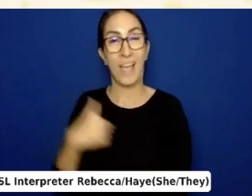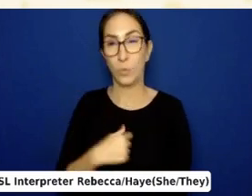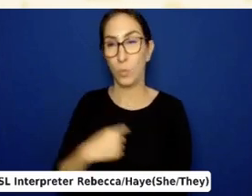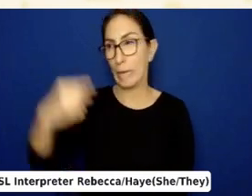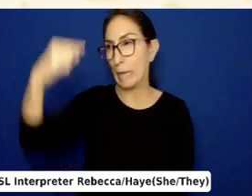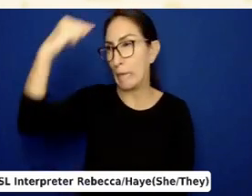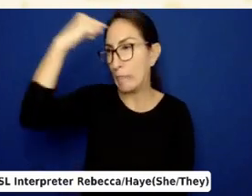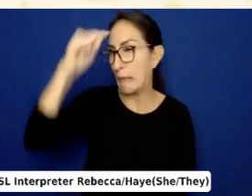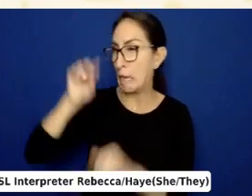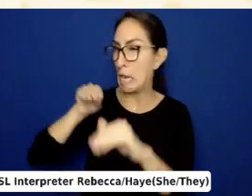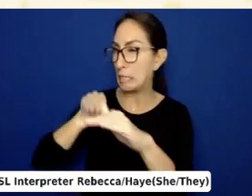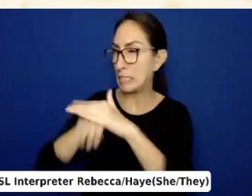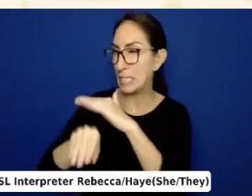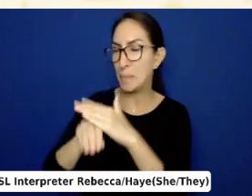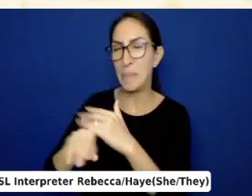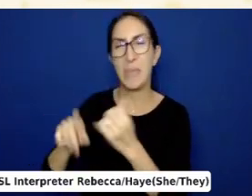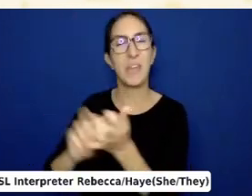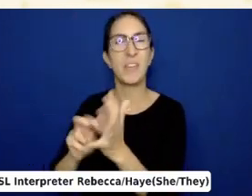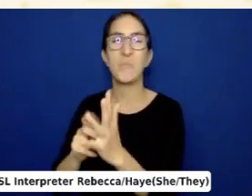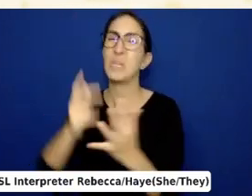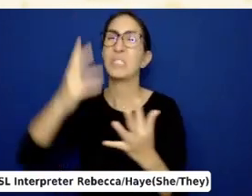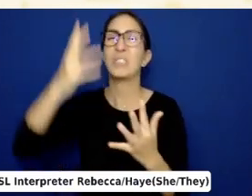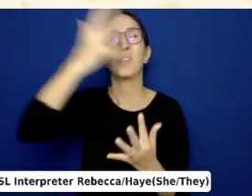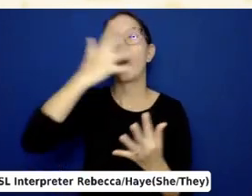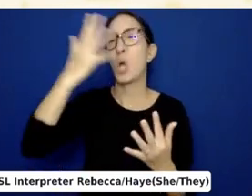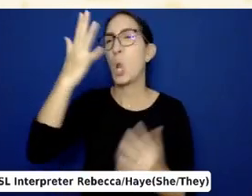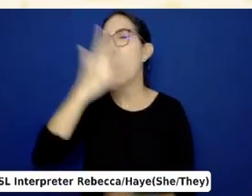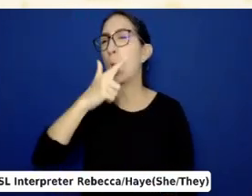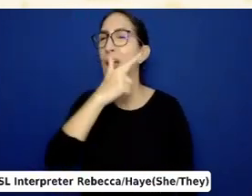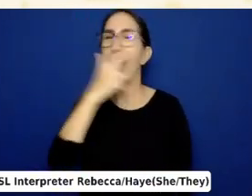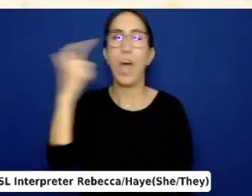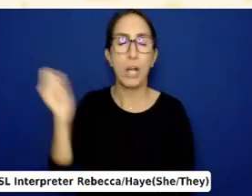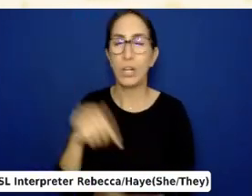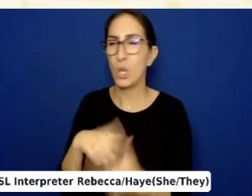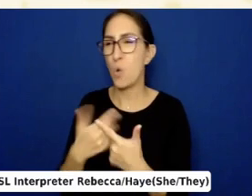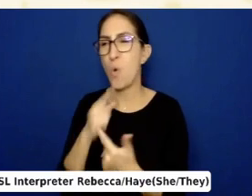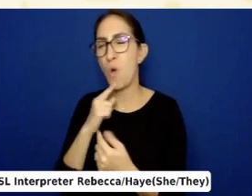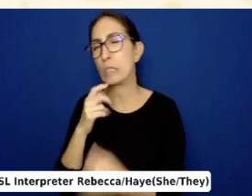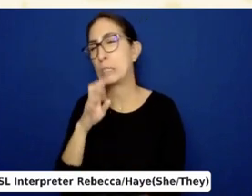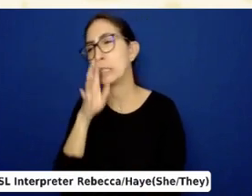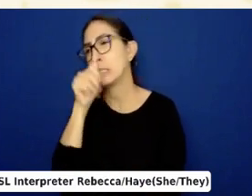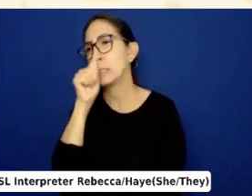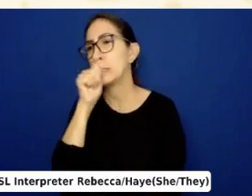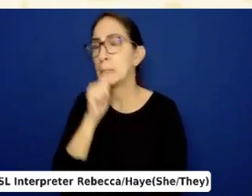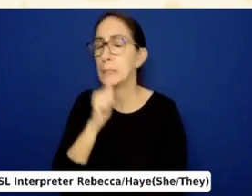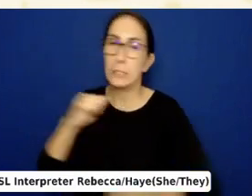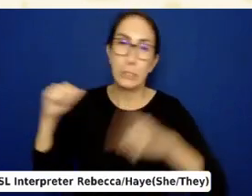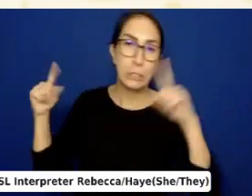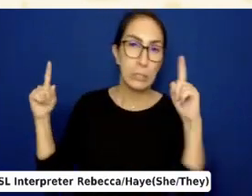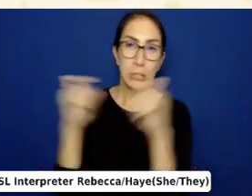that is ugly or it would be difficult to implement, that is not true, OK?